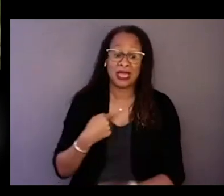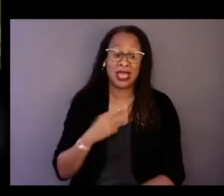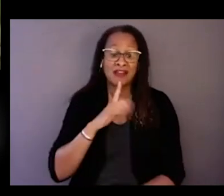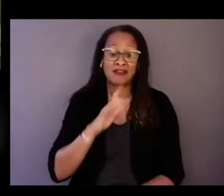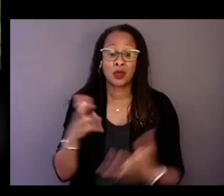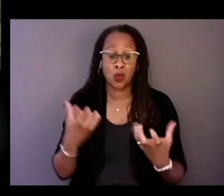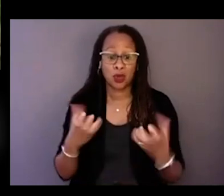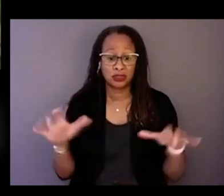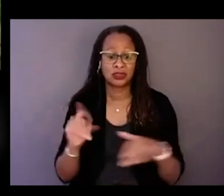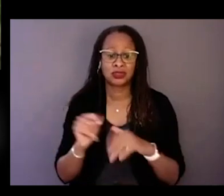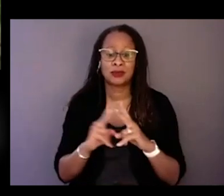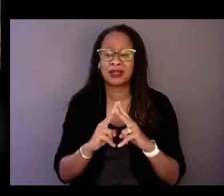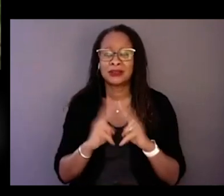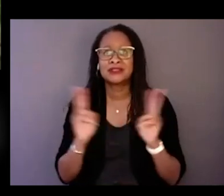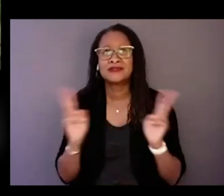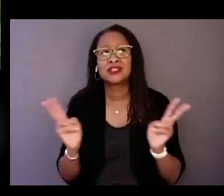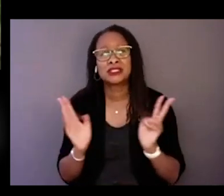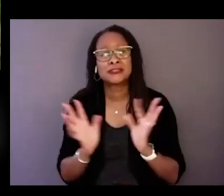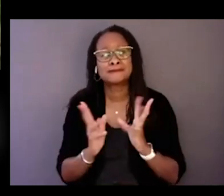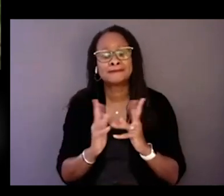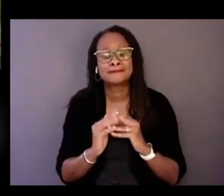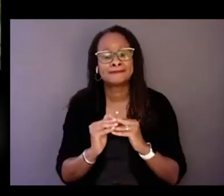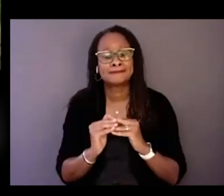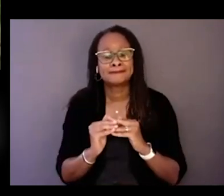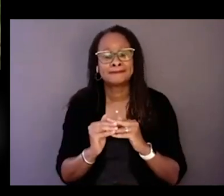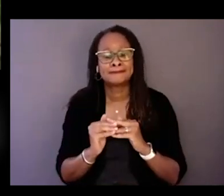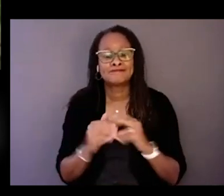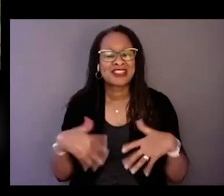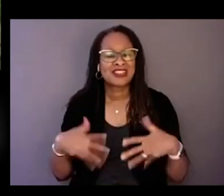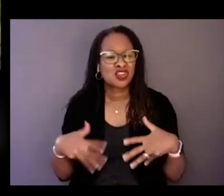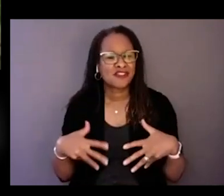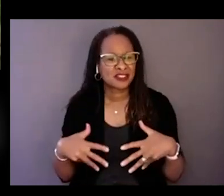but I was really nervous about it being a story